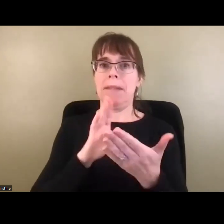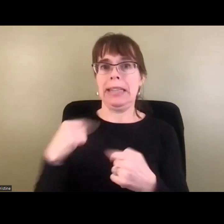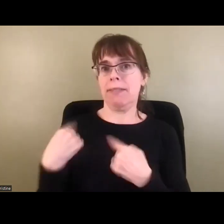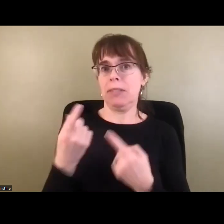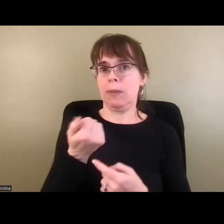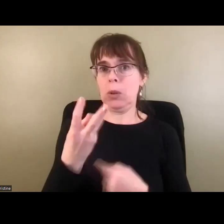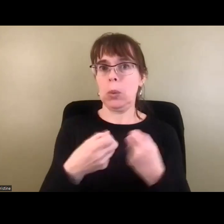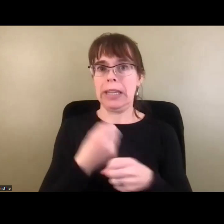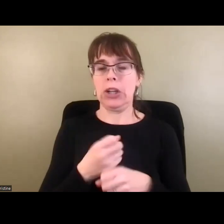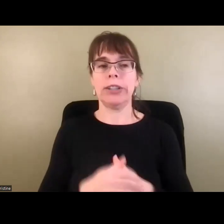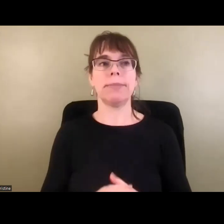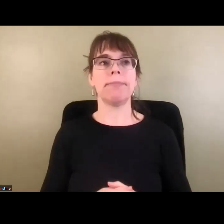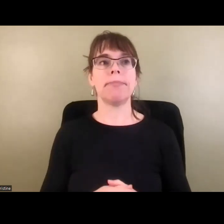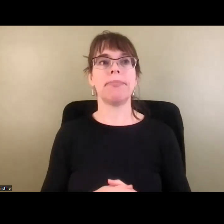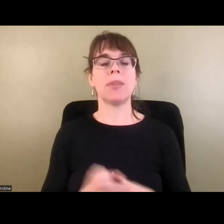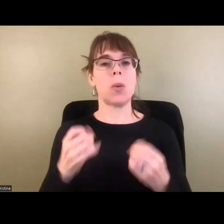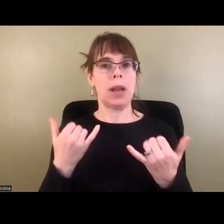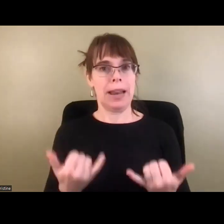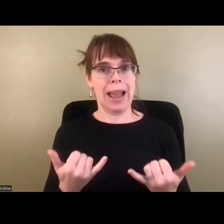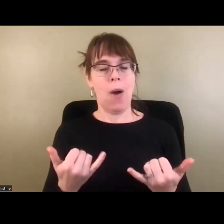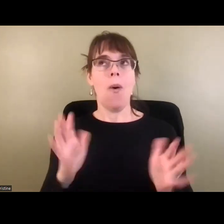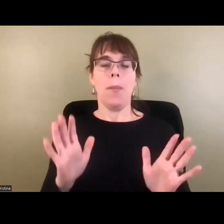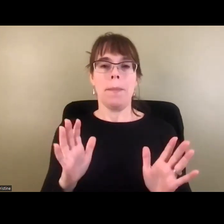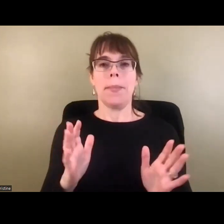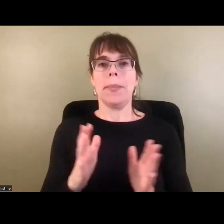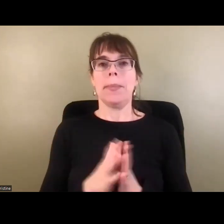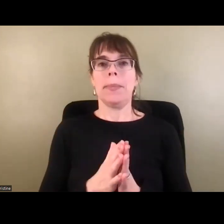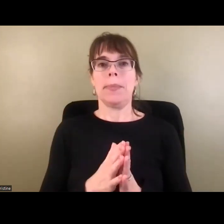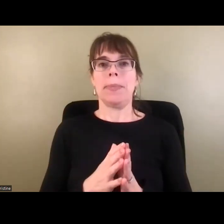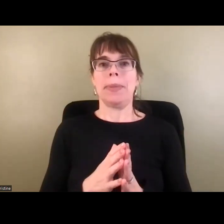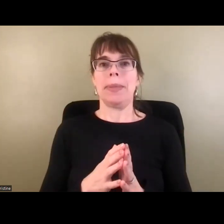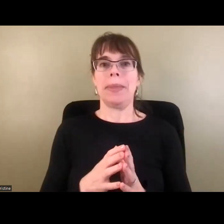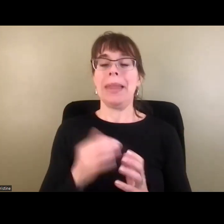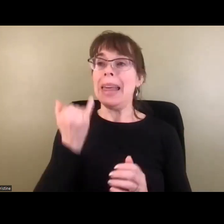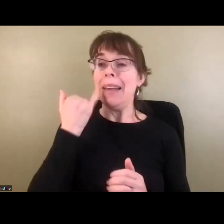With that, I will say that I'm 'fun' at parties if you want to talk to me about abortion.